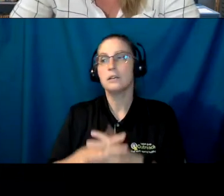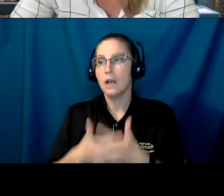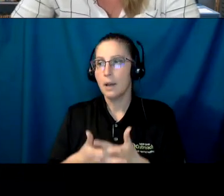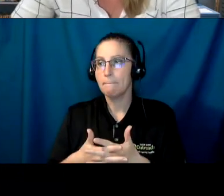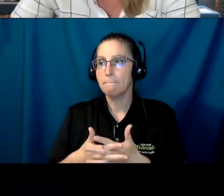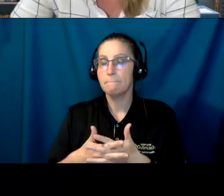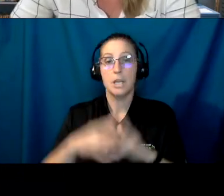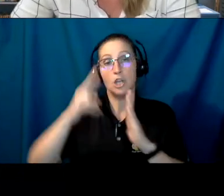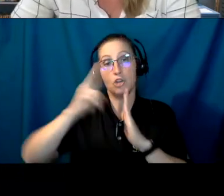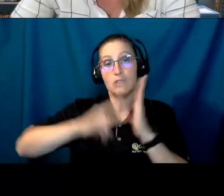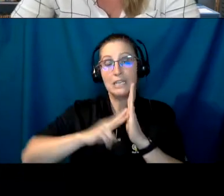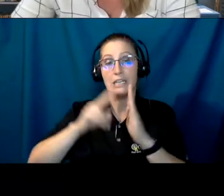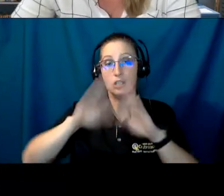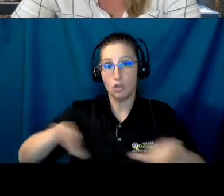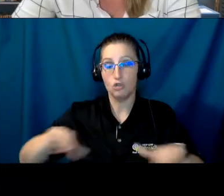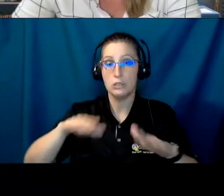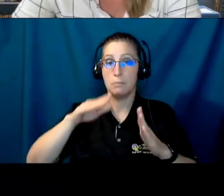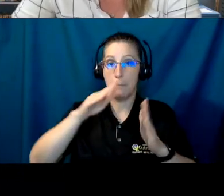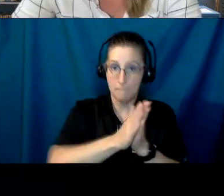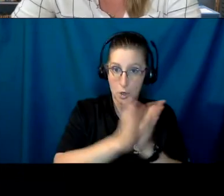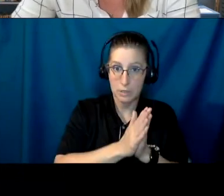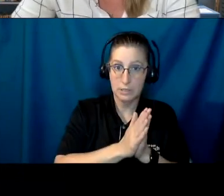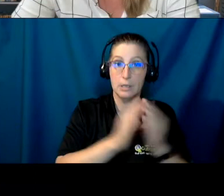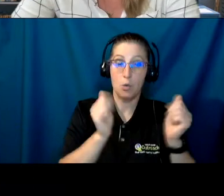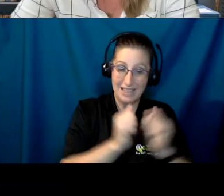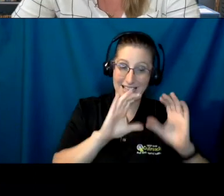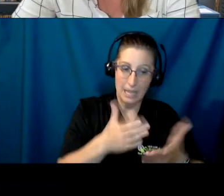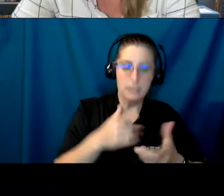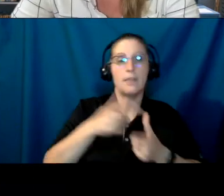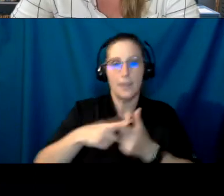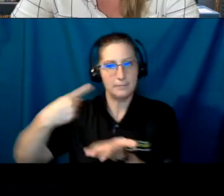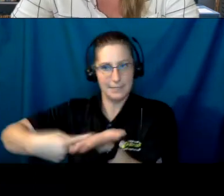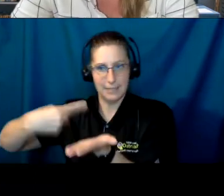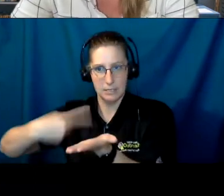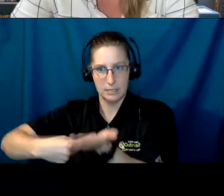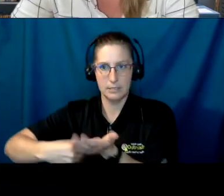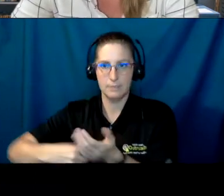children's literature to class followed by discussion. Every day there are more books